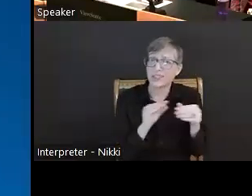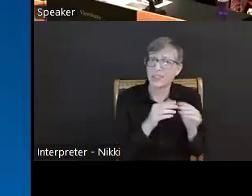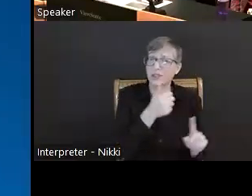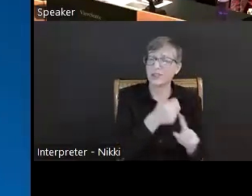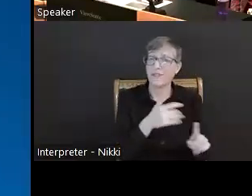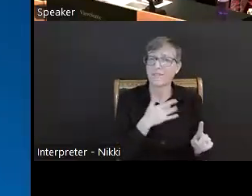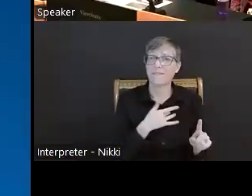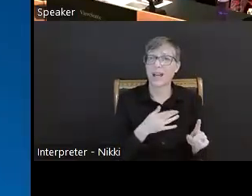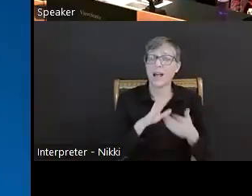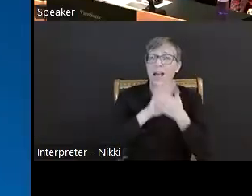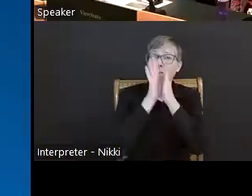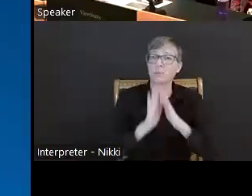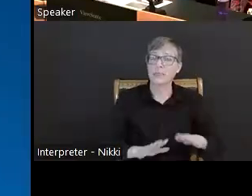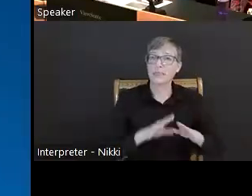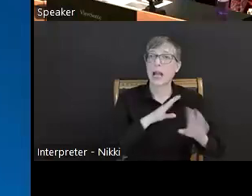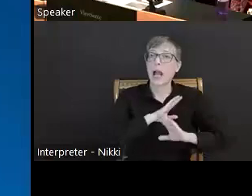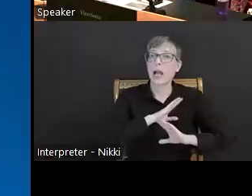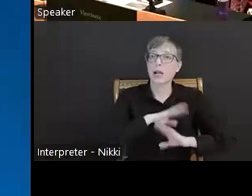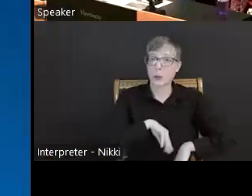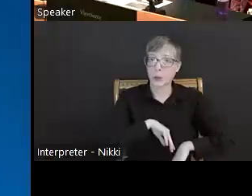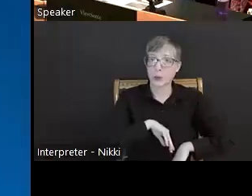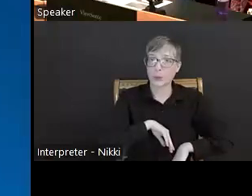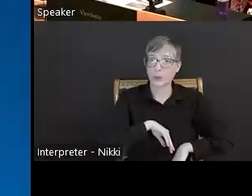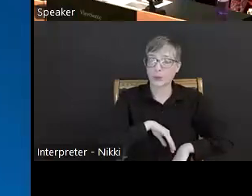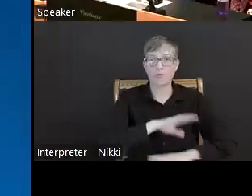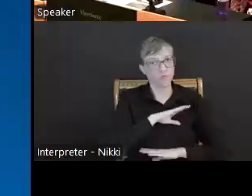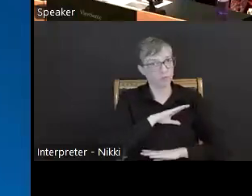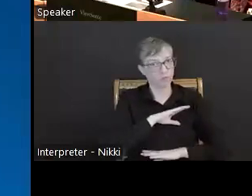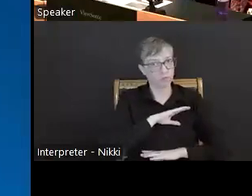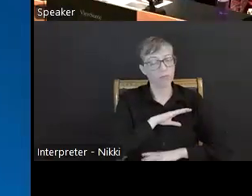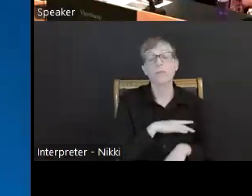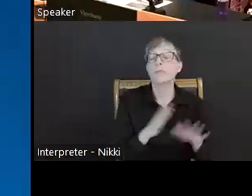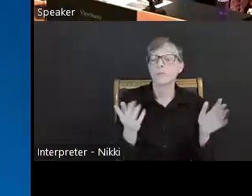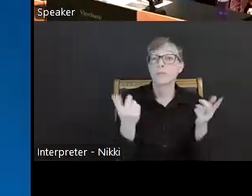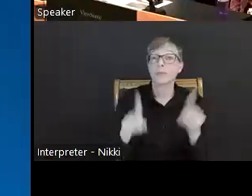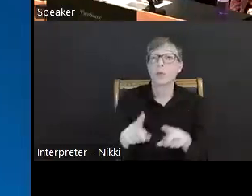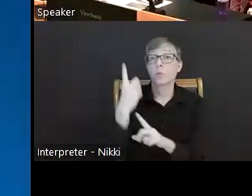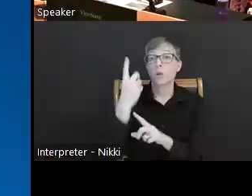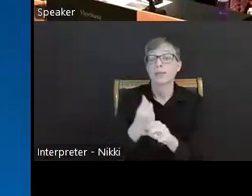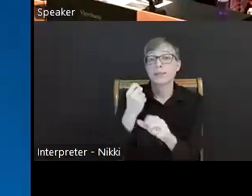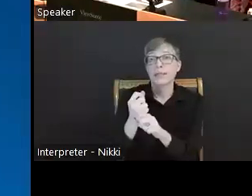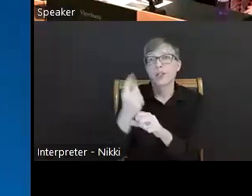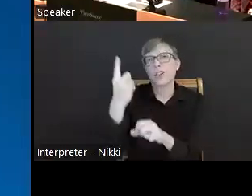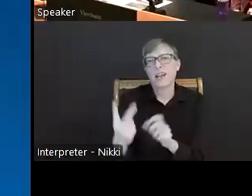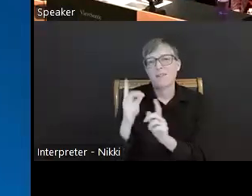fast forward about a year and a half later in April of 2024 she came back for a second episode